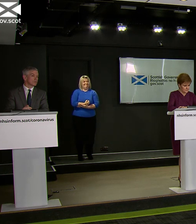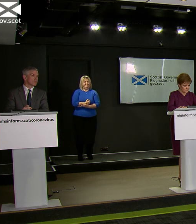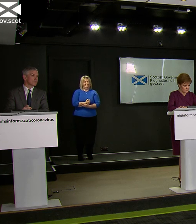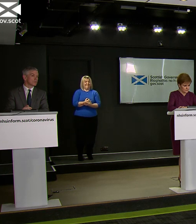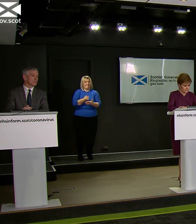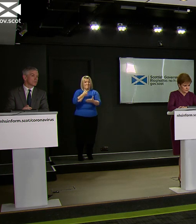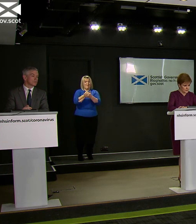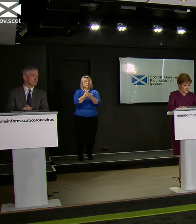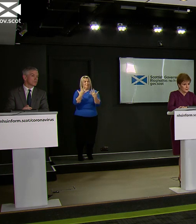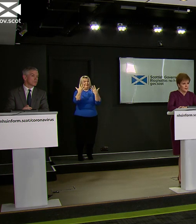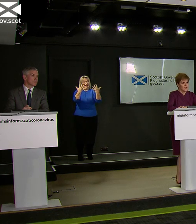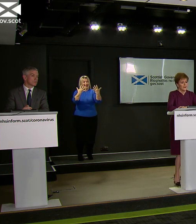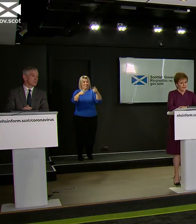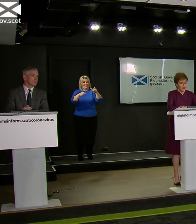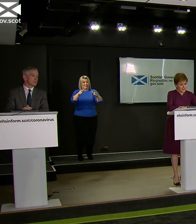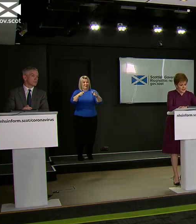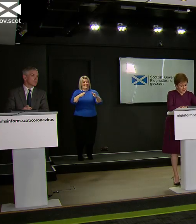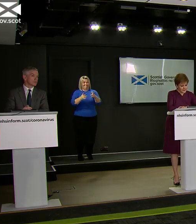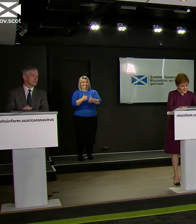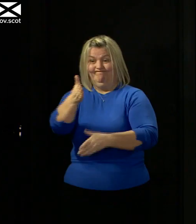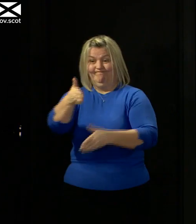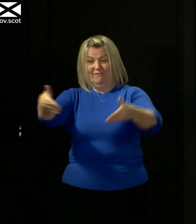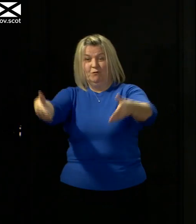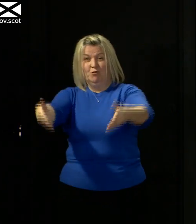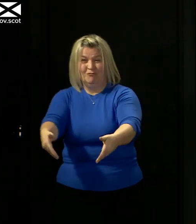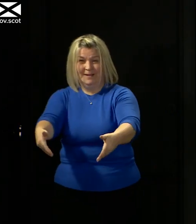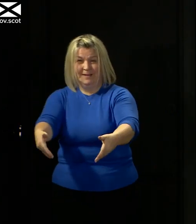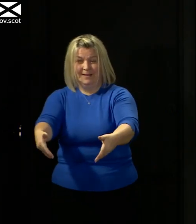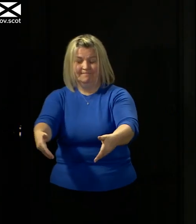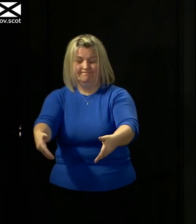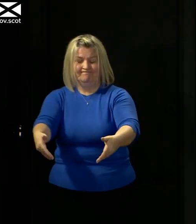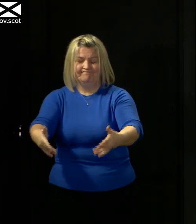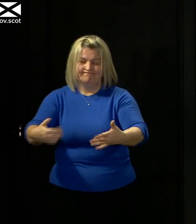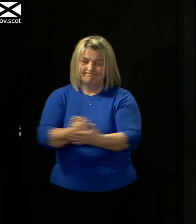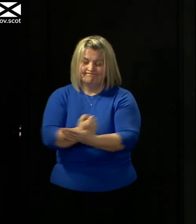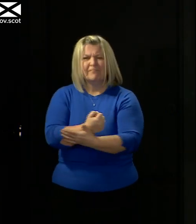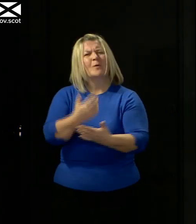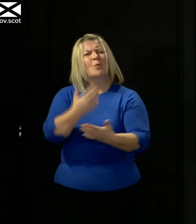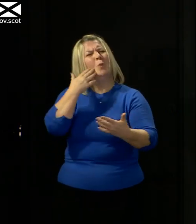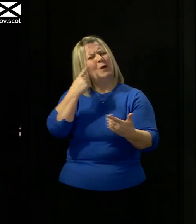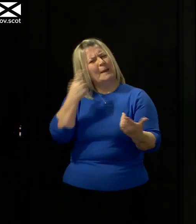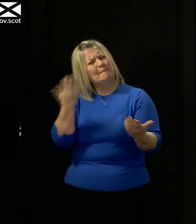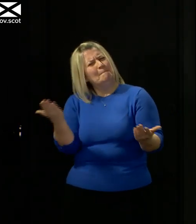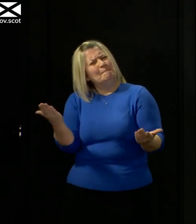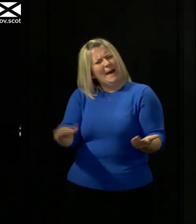attain I mean this is one of the the aspects of the restrictions I think are